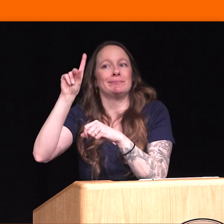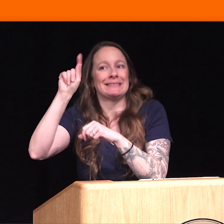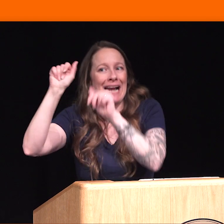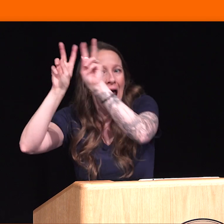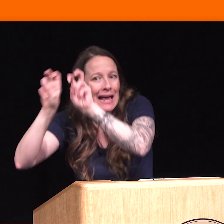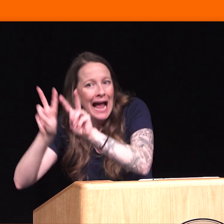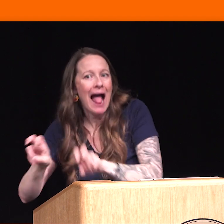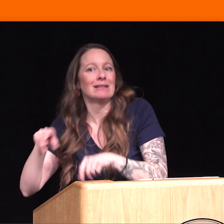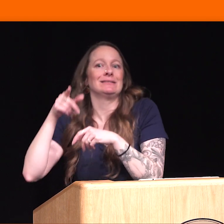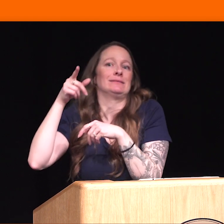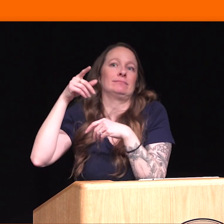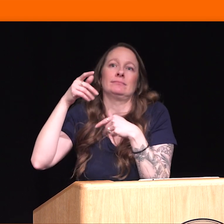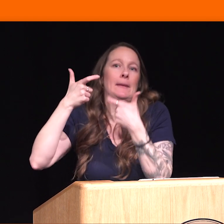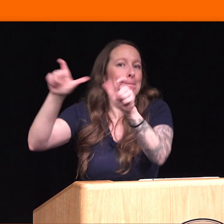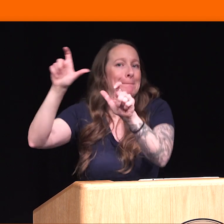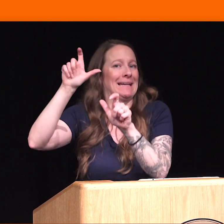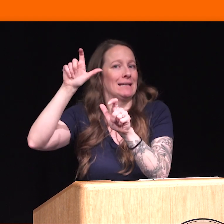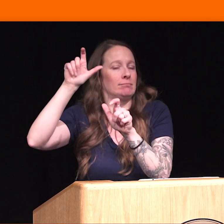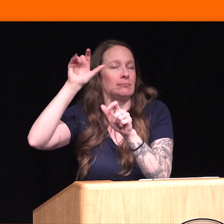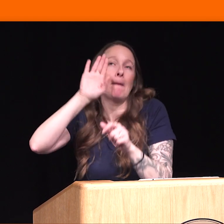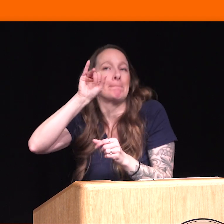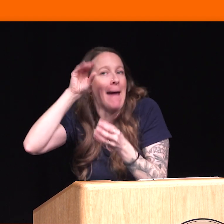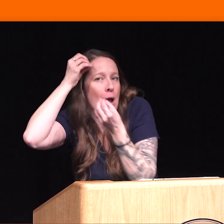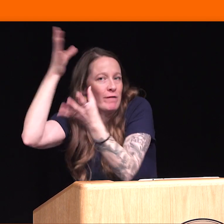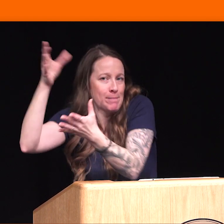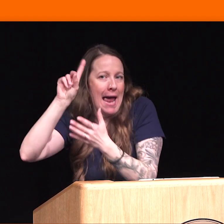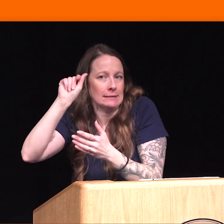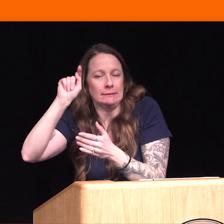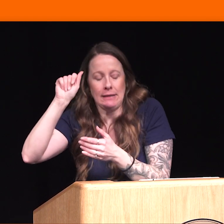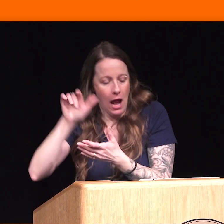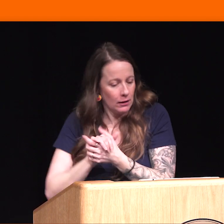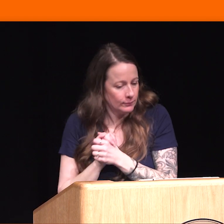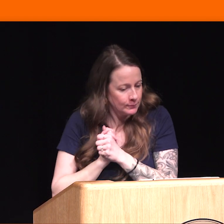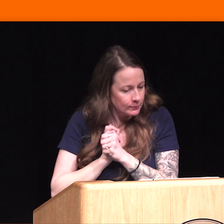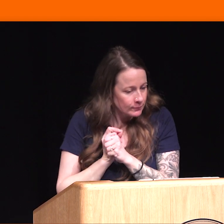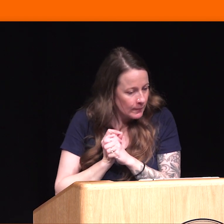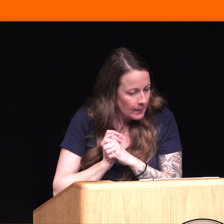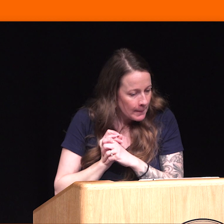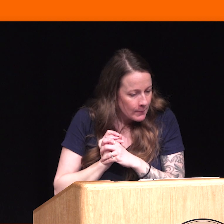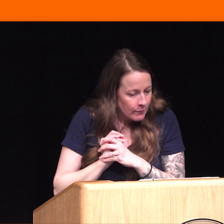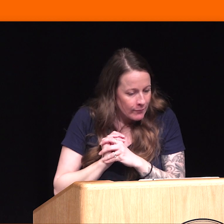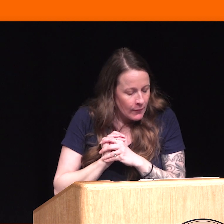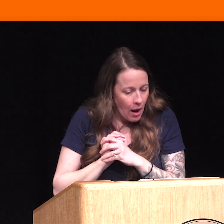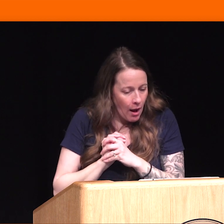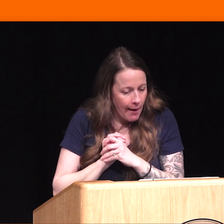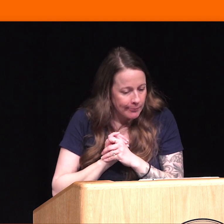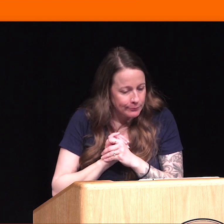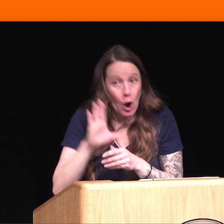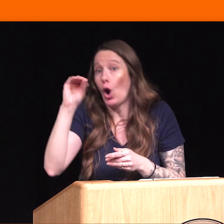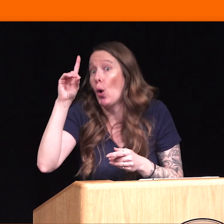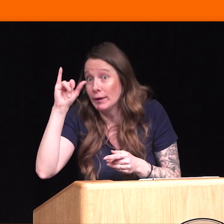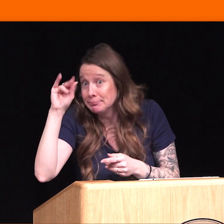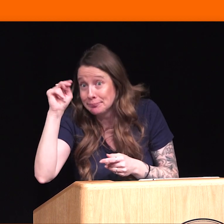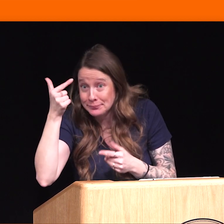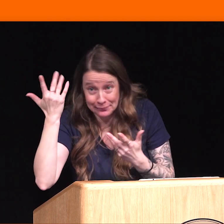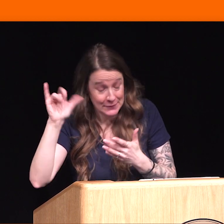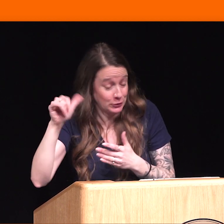working with computers and data analysis? Big bioinformatic data sets. Is that your thing?